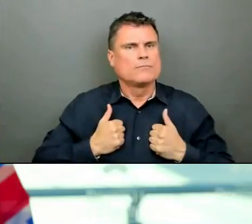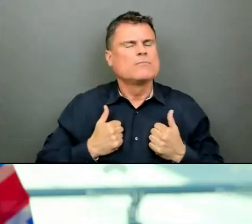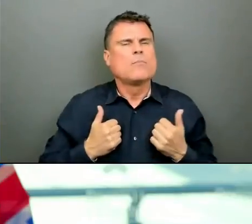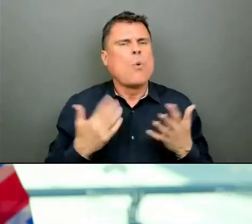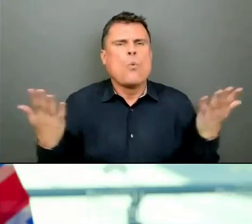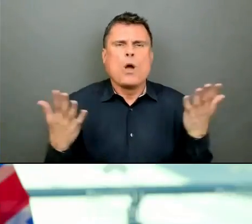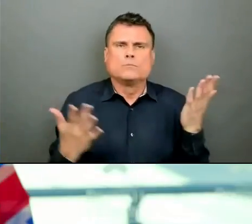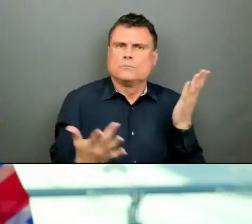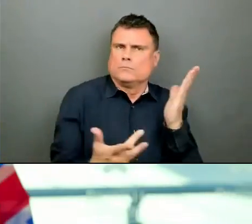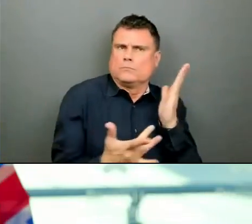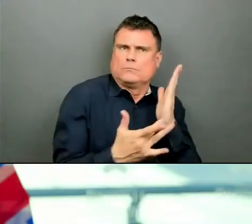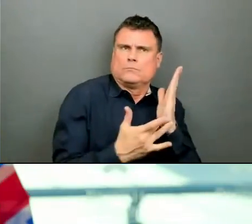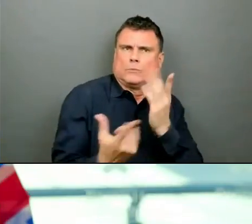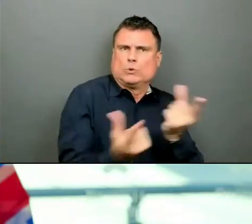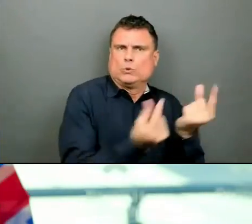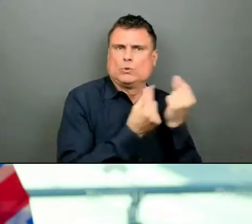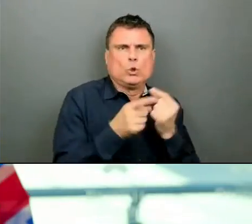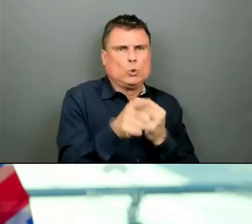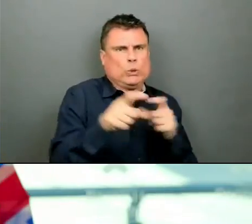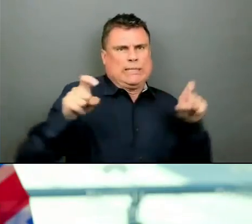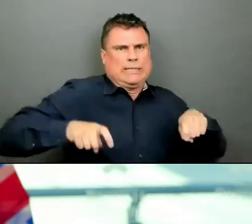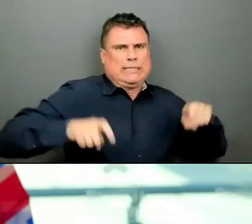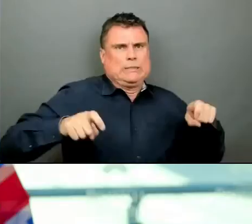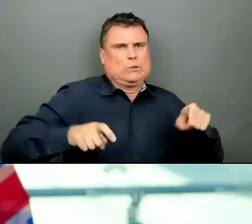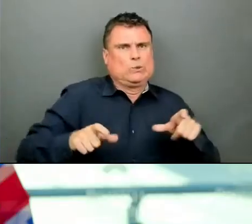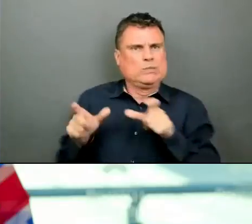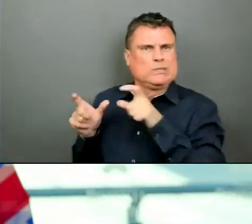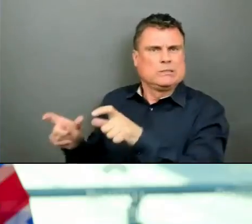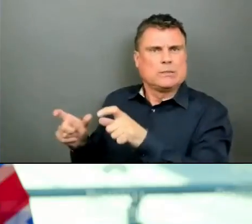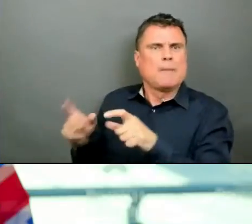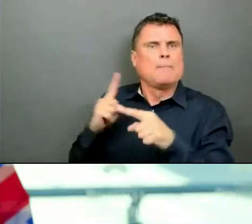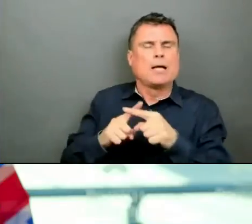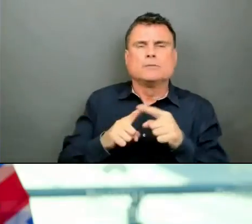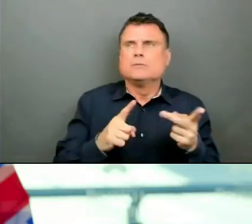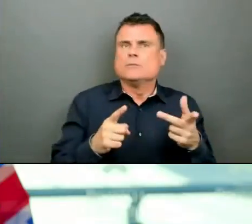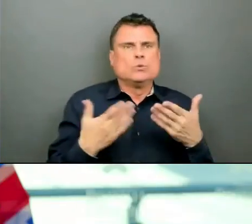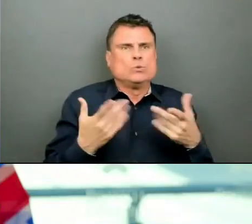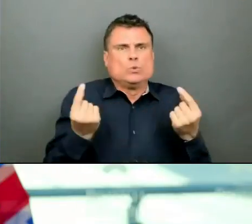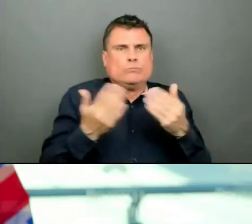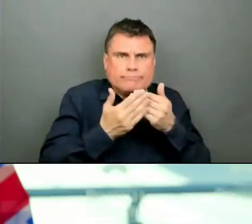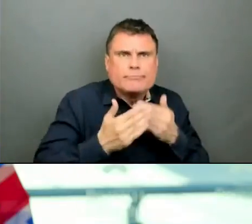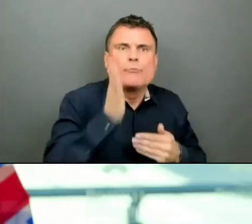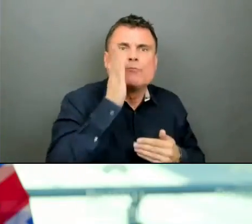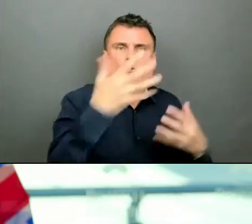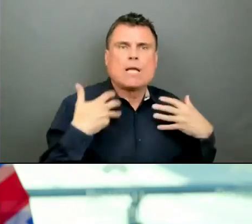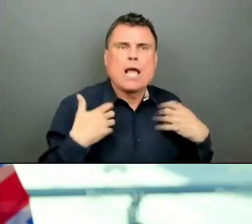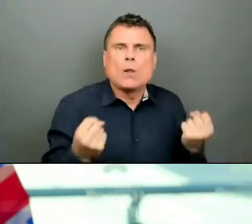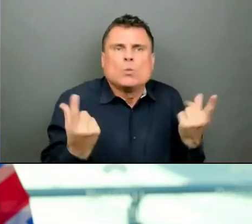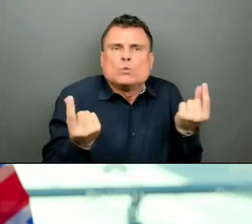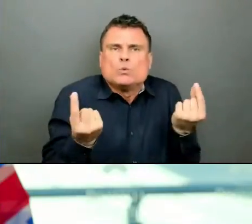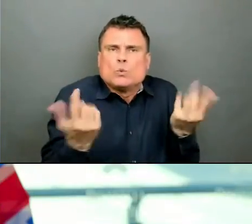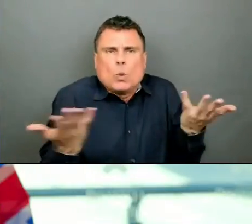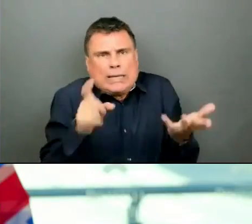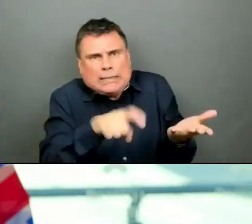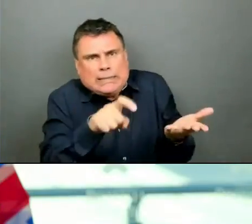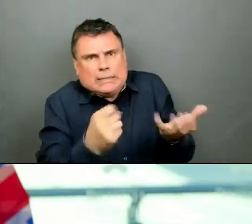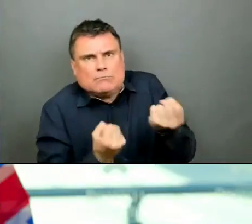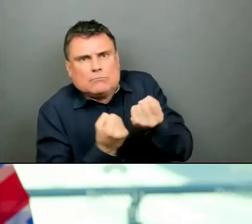recovery in the coming months. So we have a new